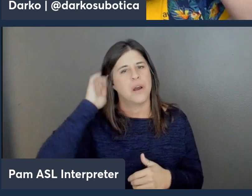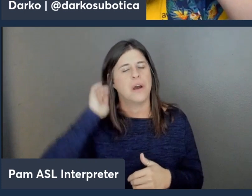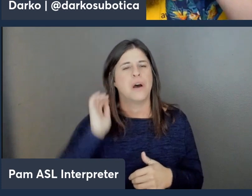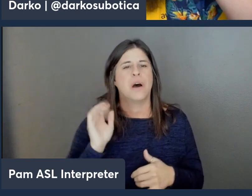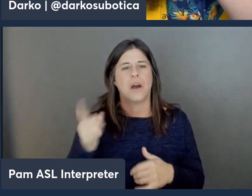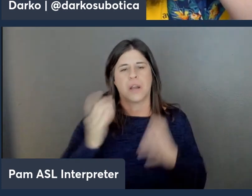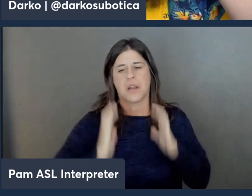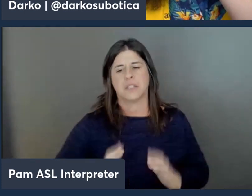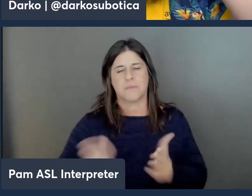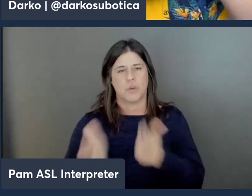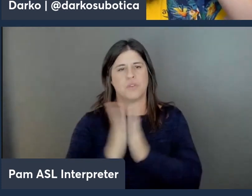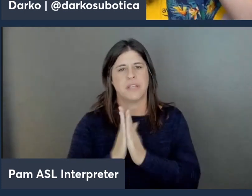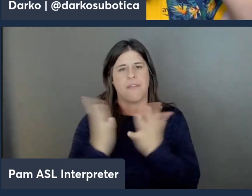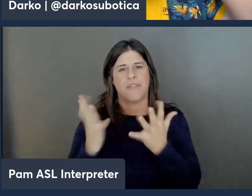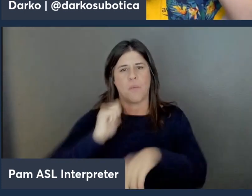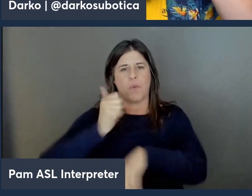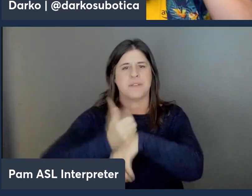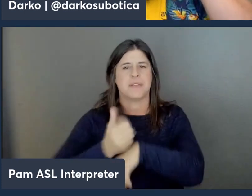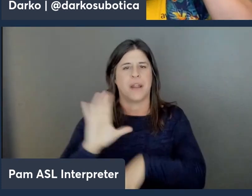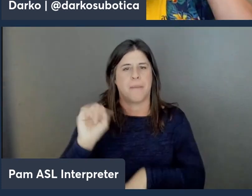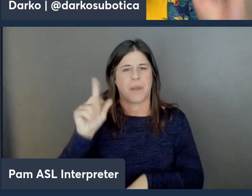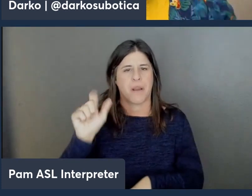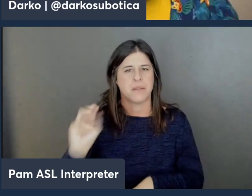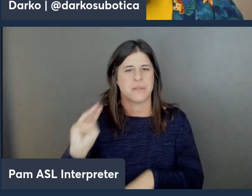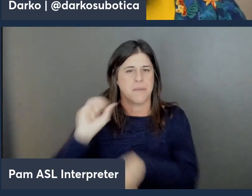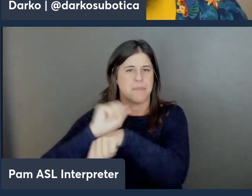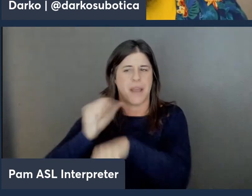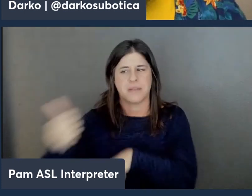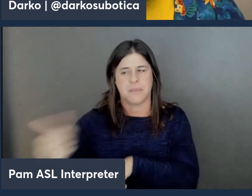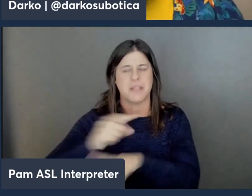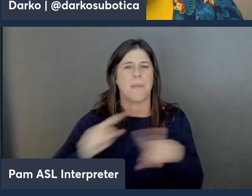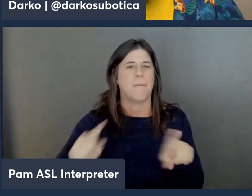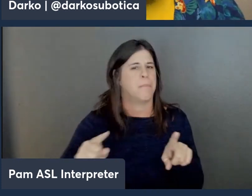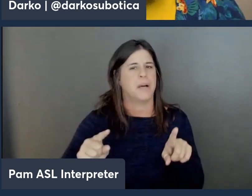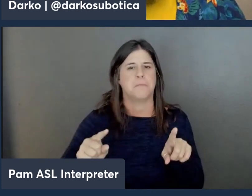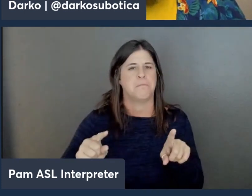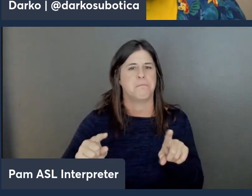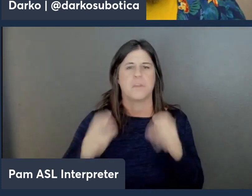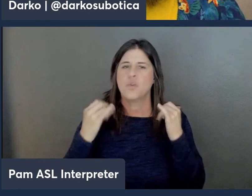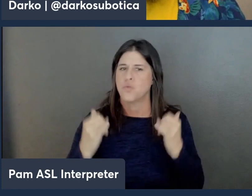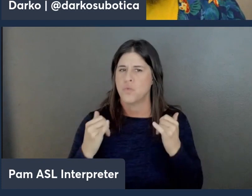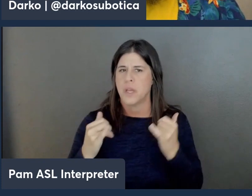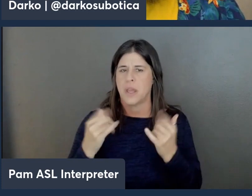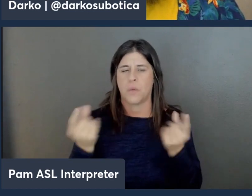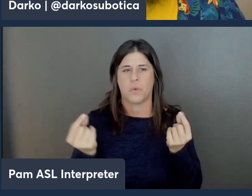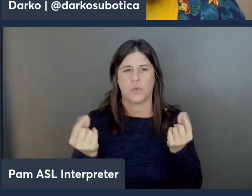to create those custom task. Good. Today, What you can do is,